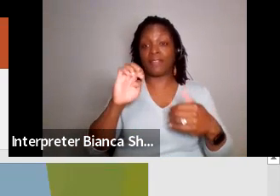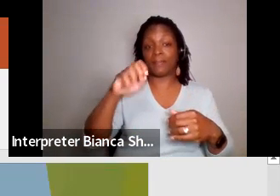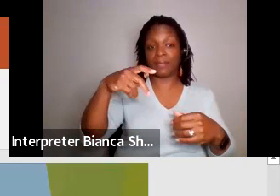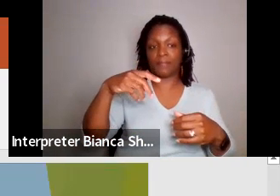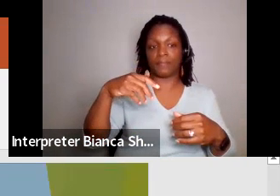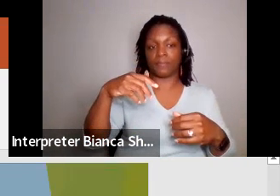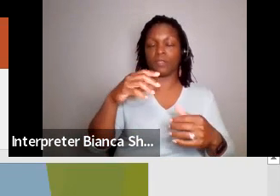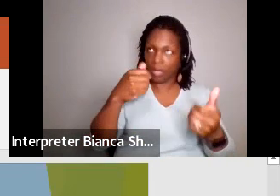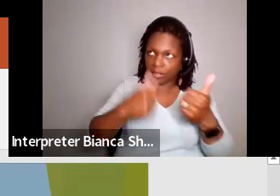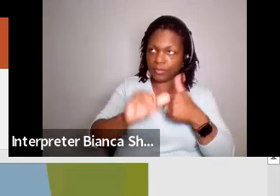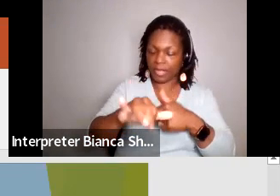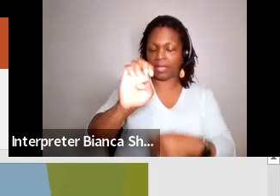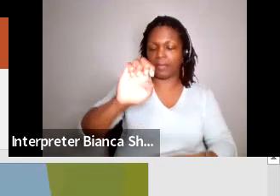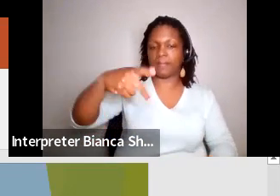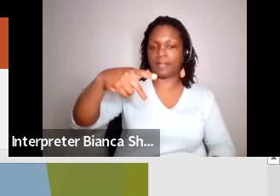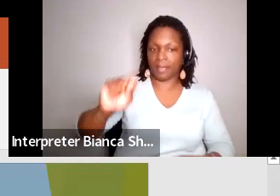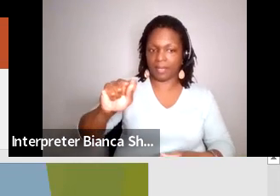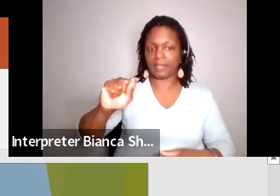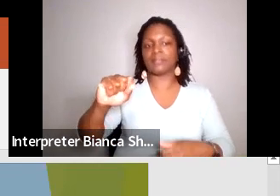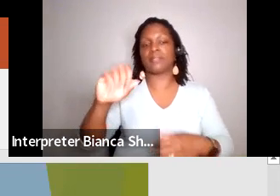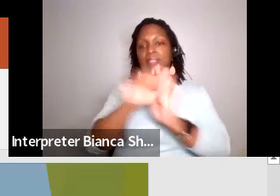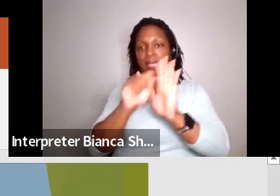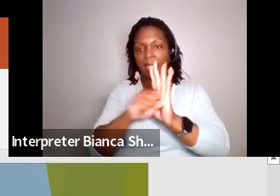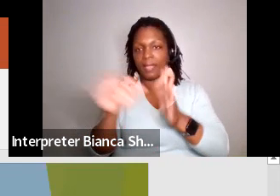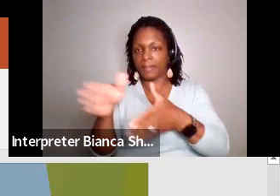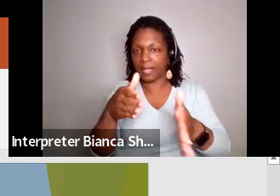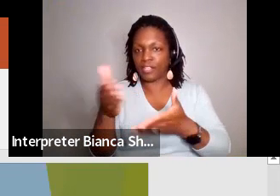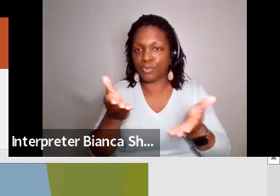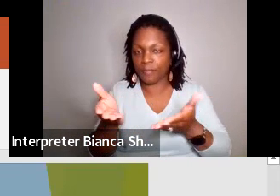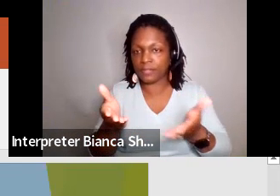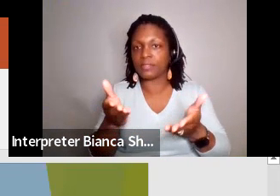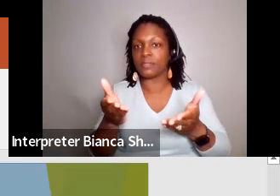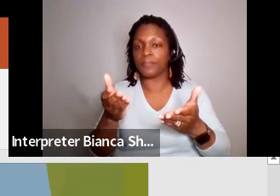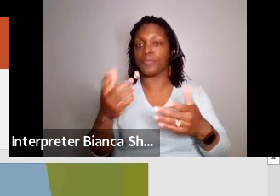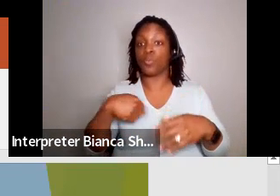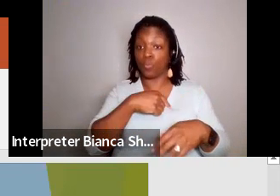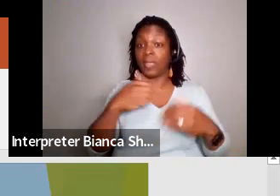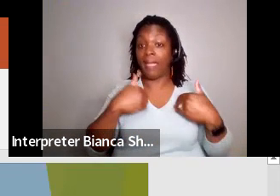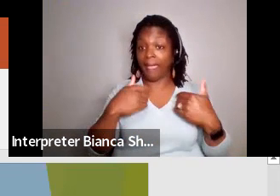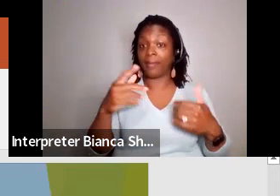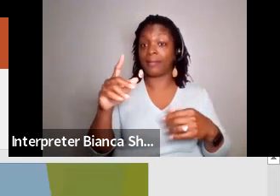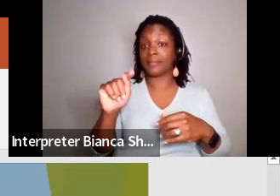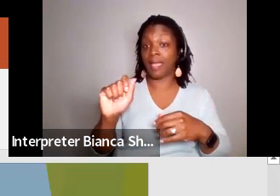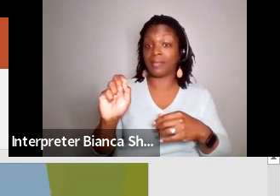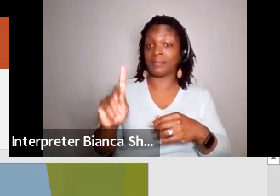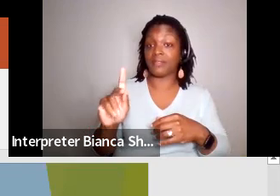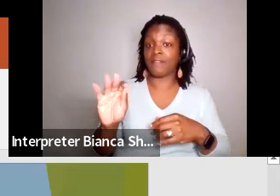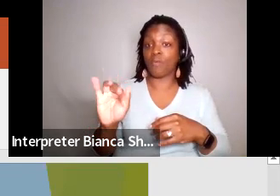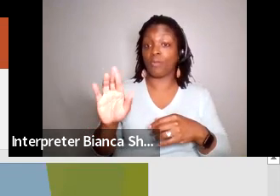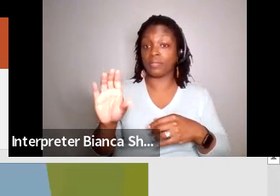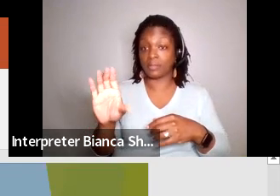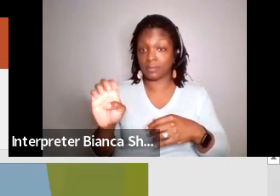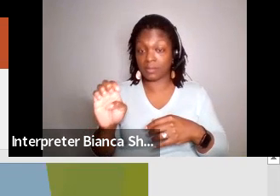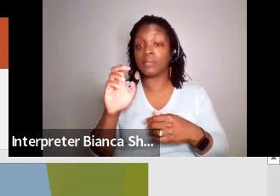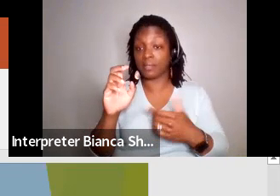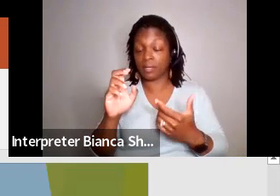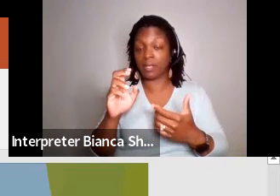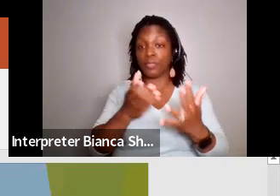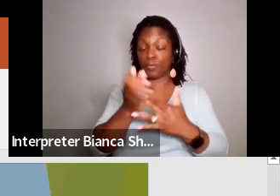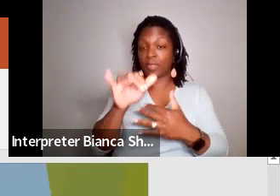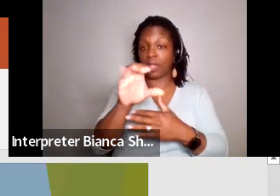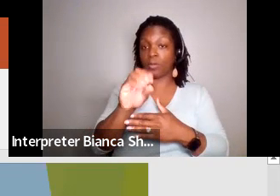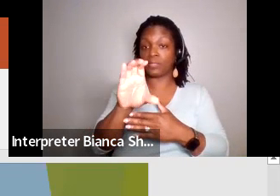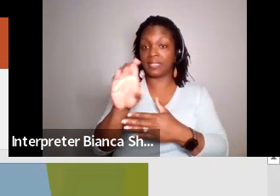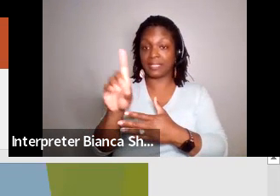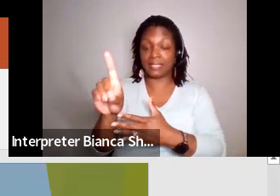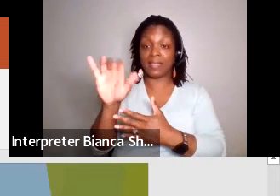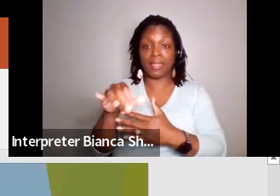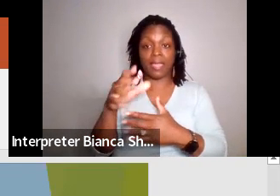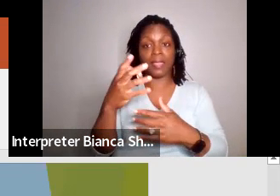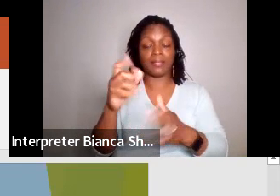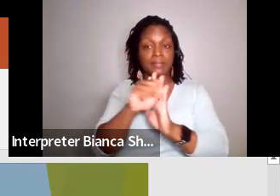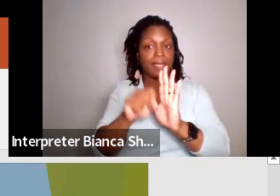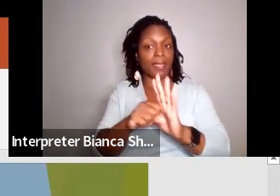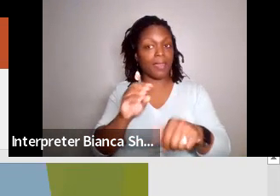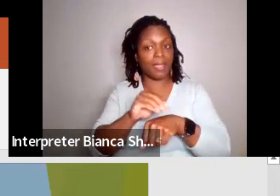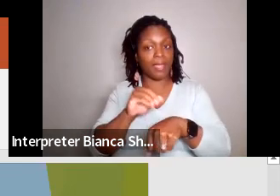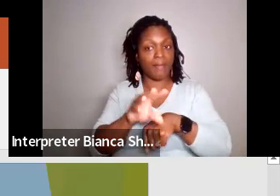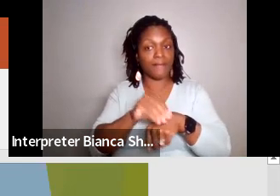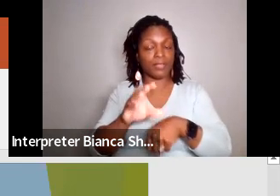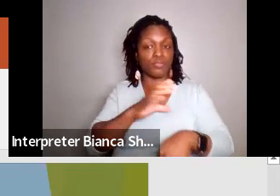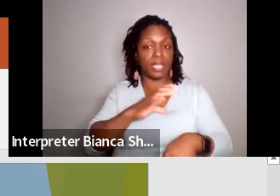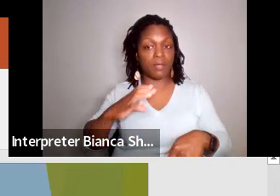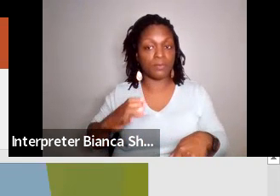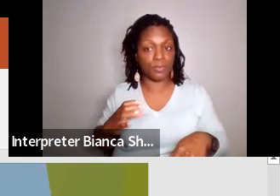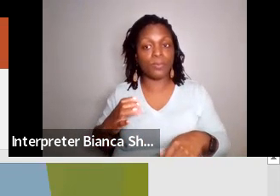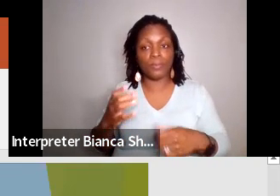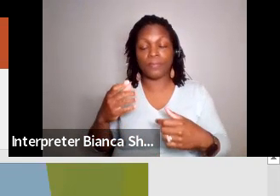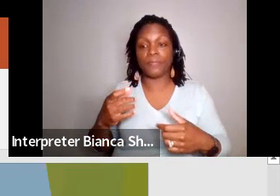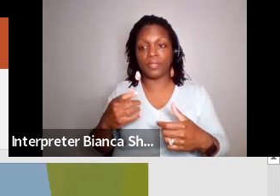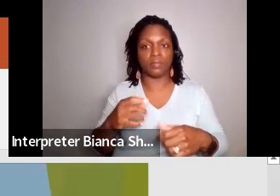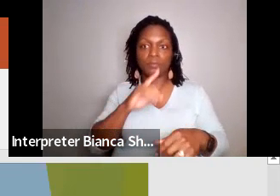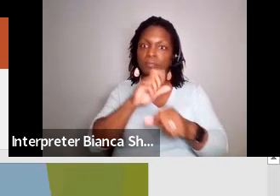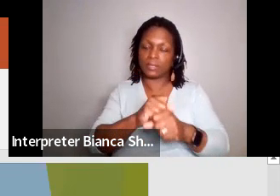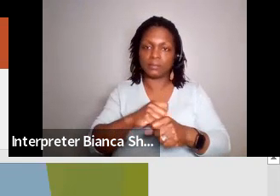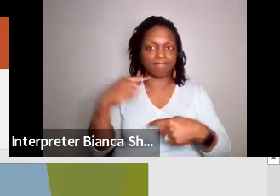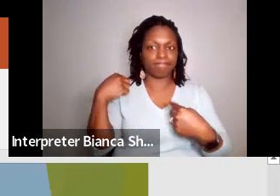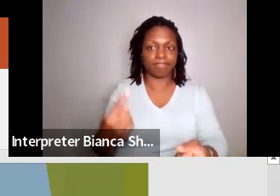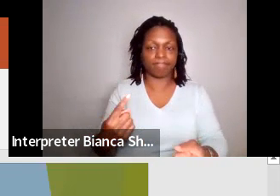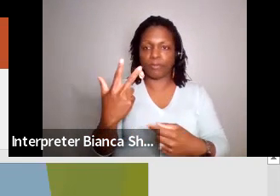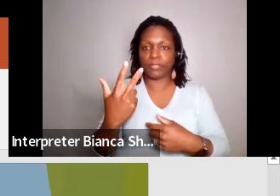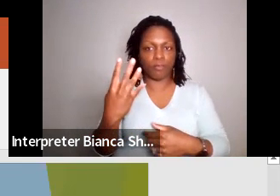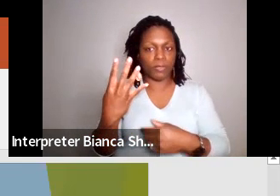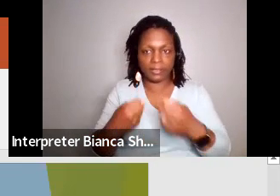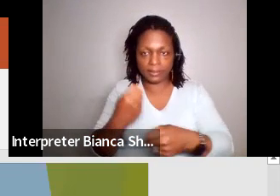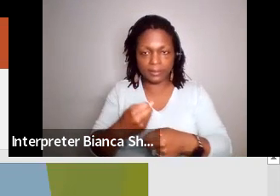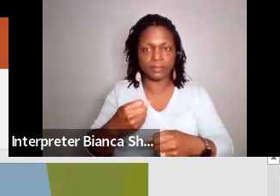State Plan service, and that's really exciting We had a a task force a dental task force through our ocdd State Advisory Council that has worked really hard over the last 3 or 4 years to get Recognition for this and to